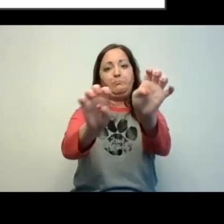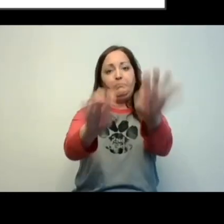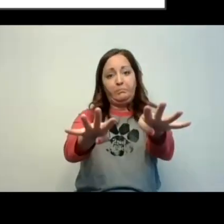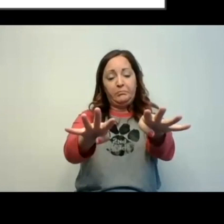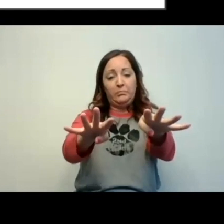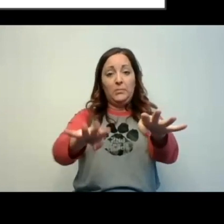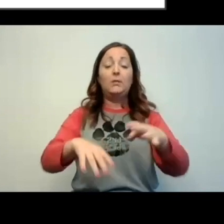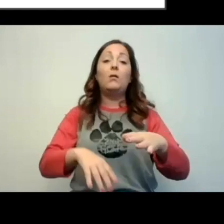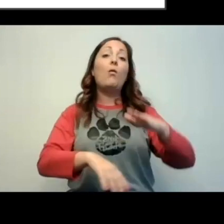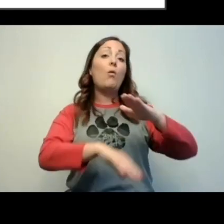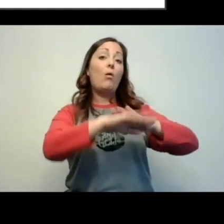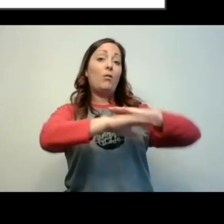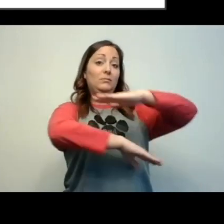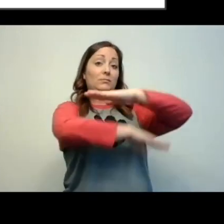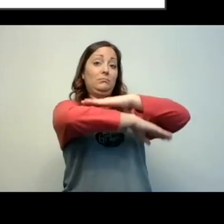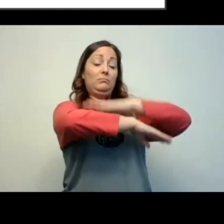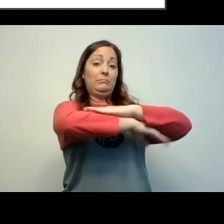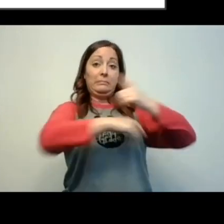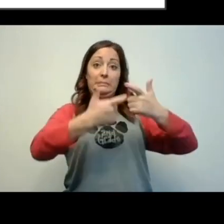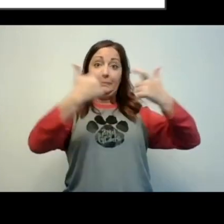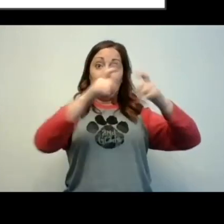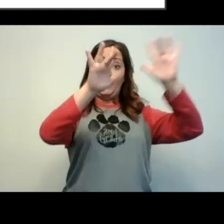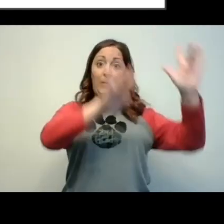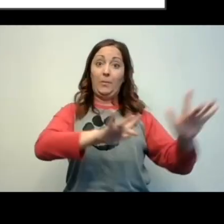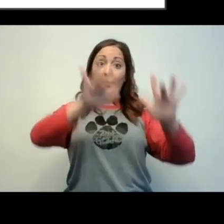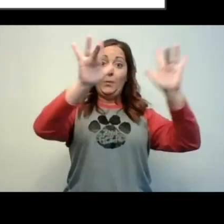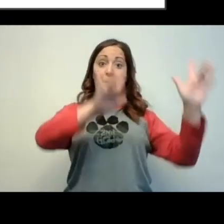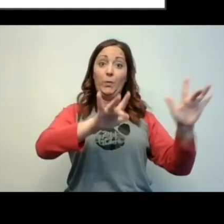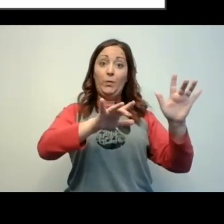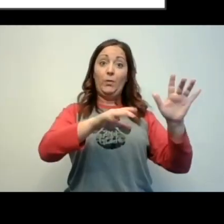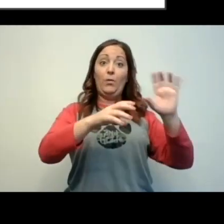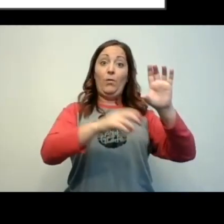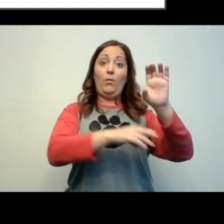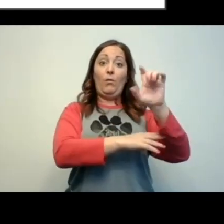but what that will look like and when that will come out is a mystery to us.